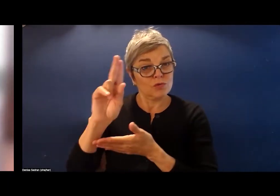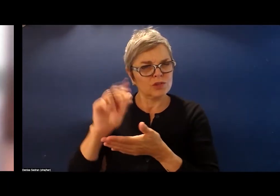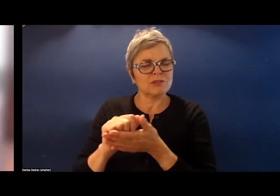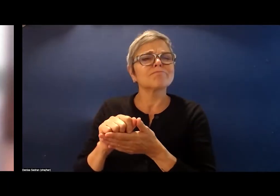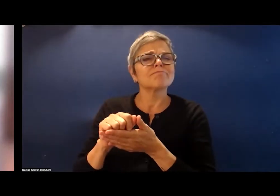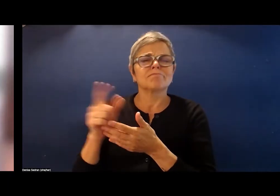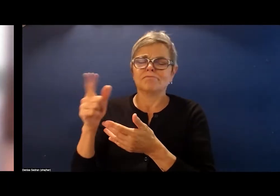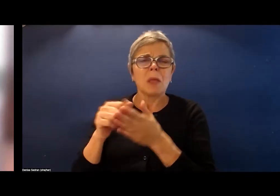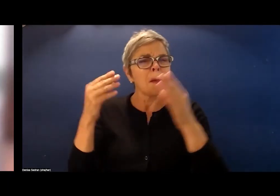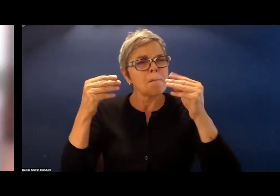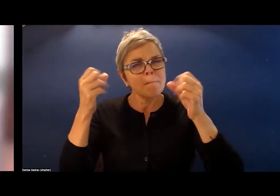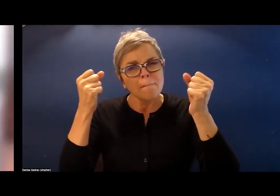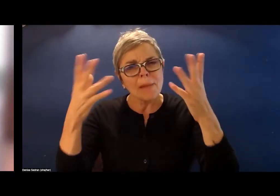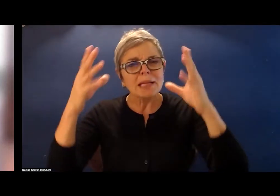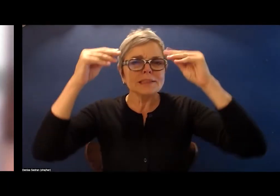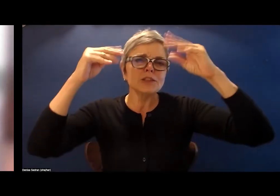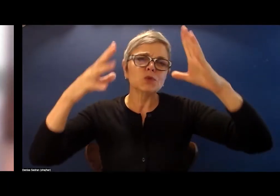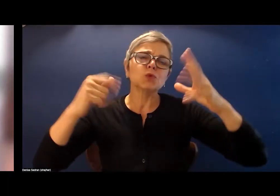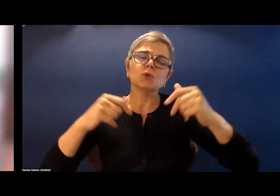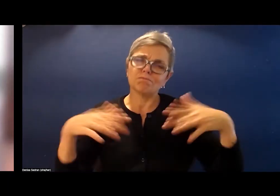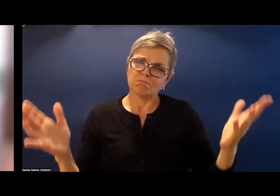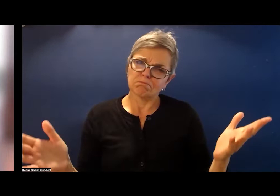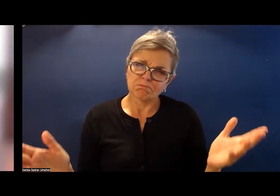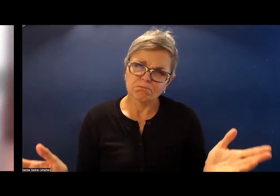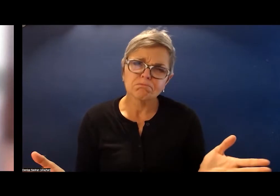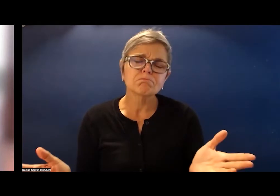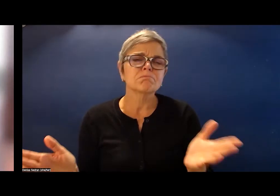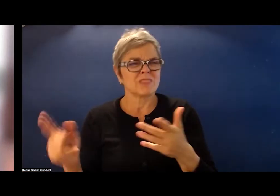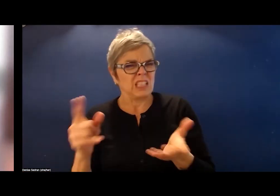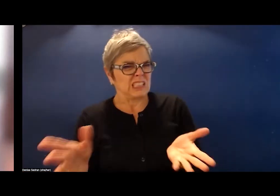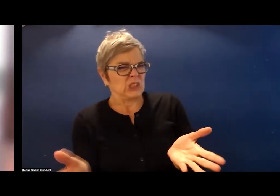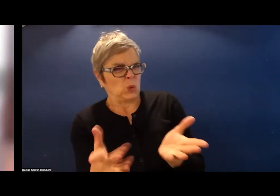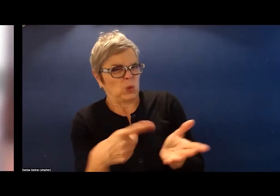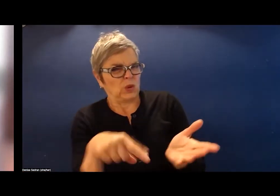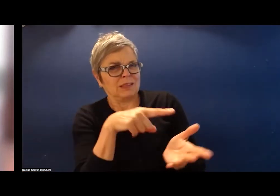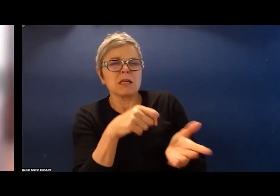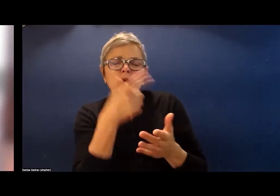were being encouraged to introduce feminist practice to the syllabus,